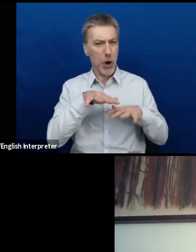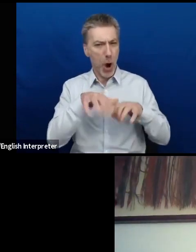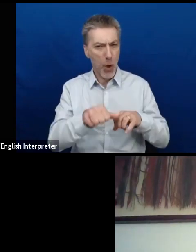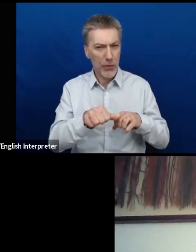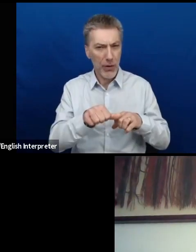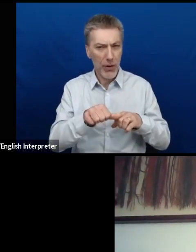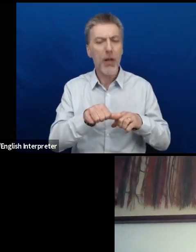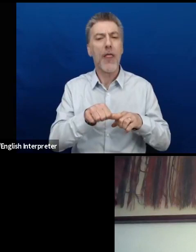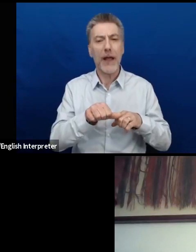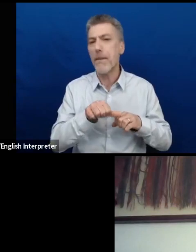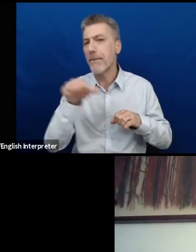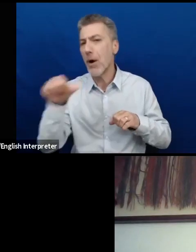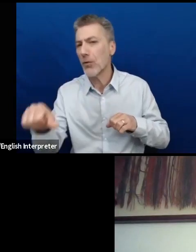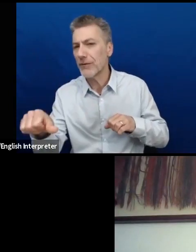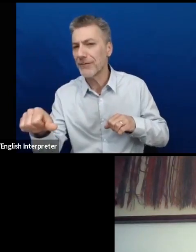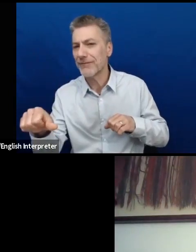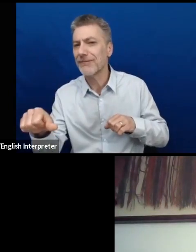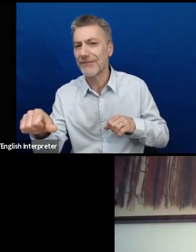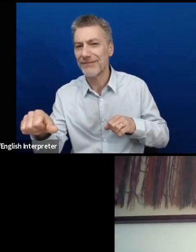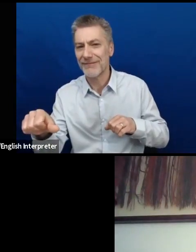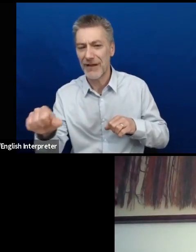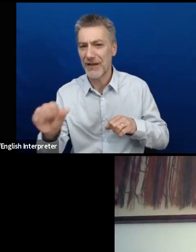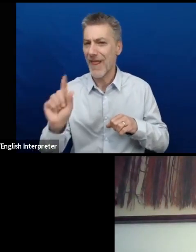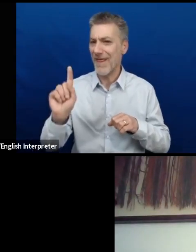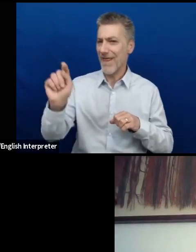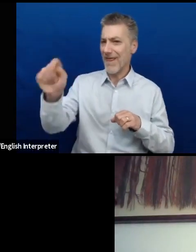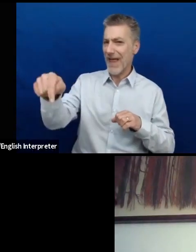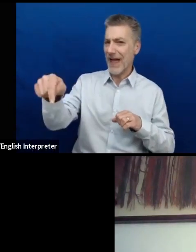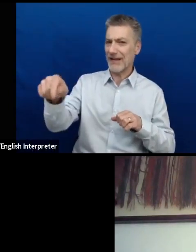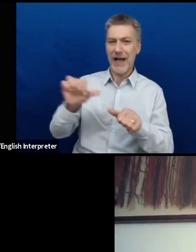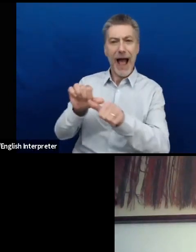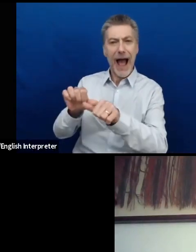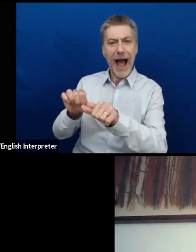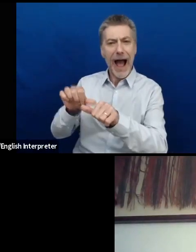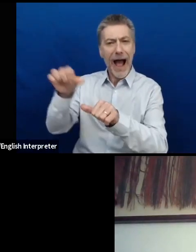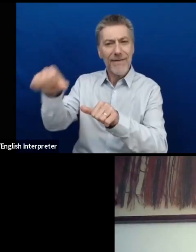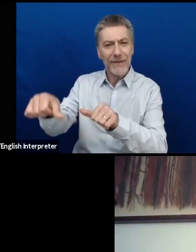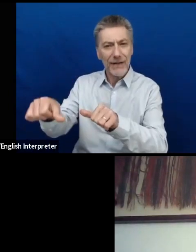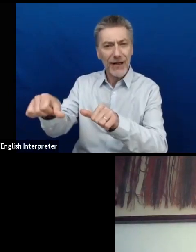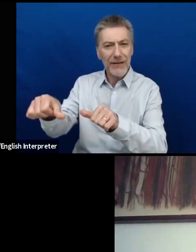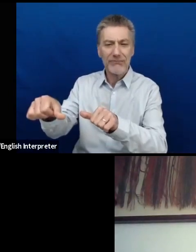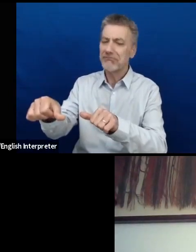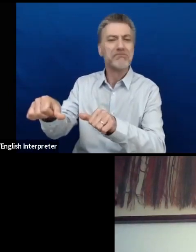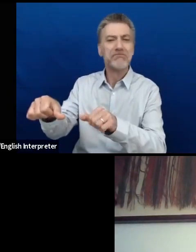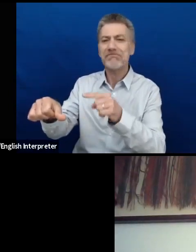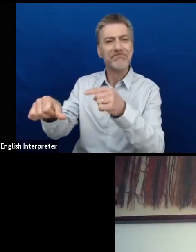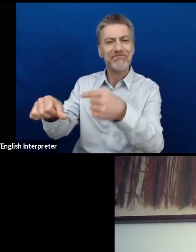an dress, a post doctor in CEU in Madrid. Is post-colonial